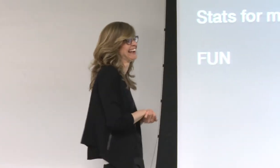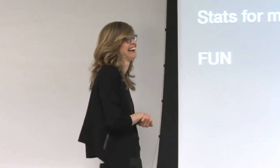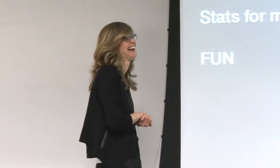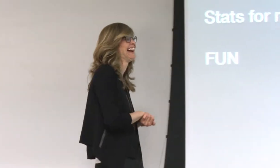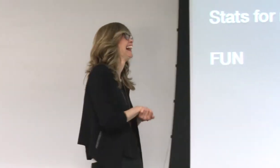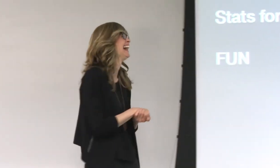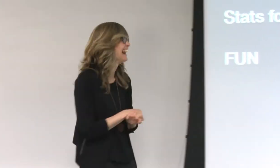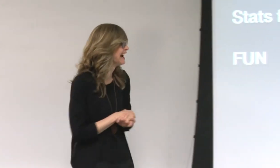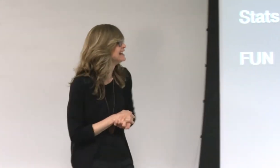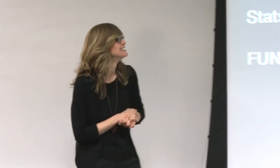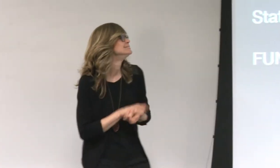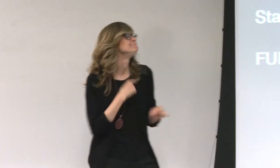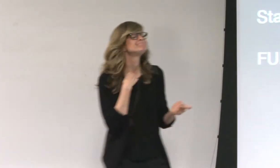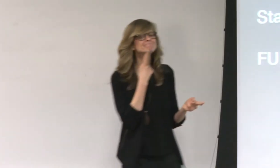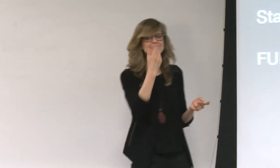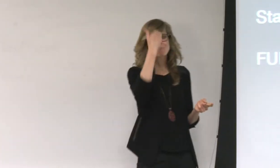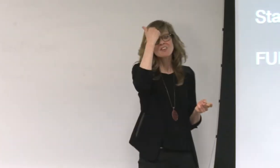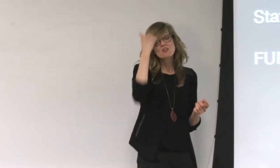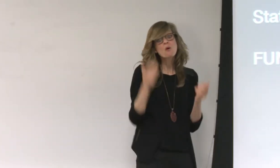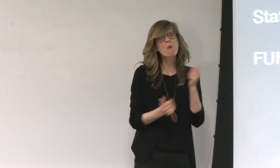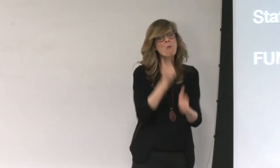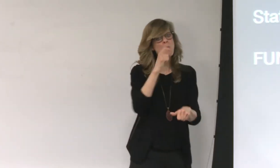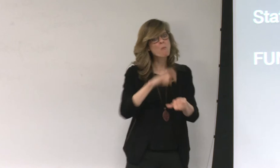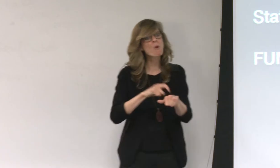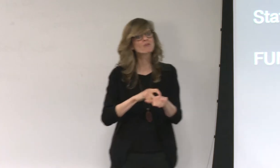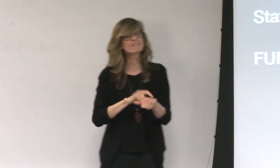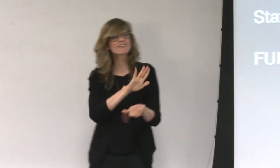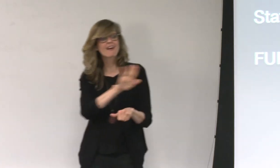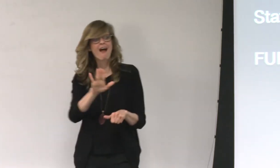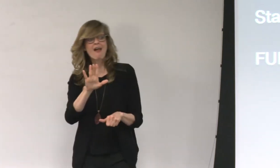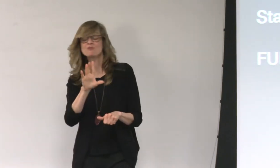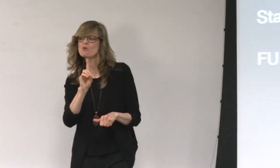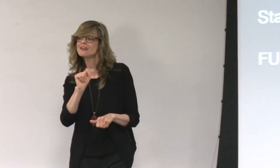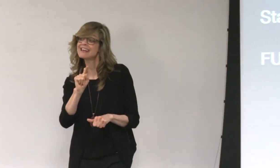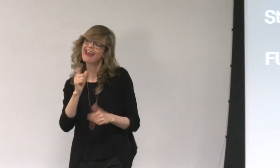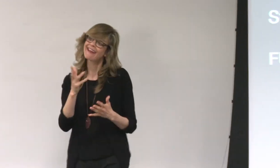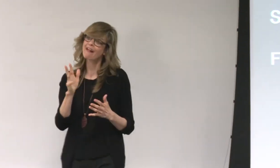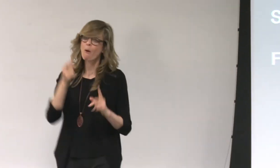FUNCTIONAL DATA ANALYSIS. YOU KNOW, MOST OF THE TIME,